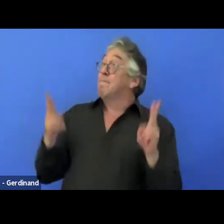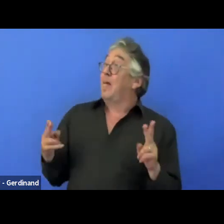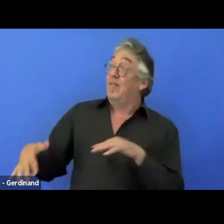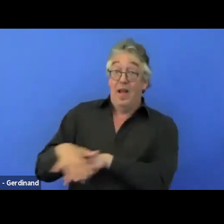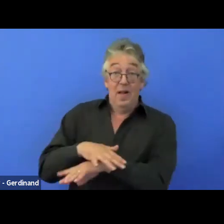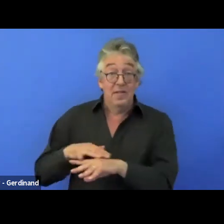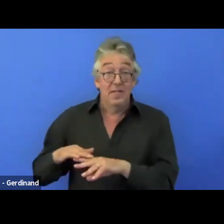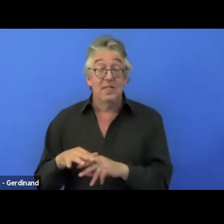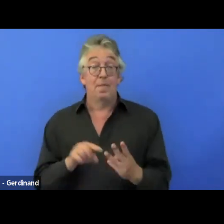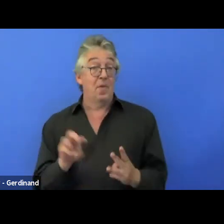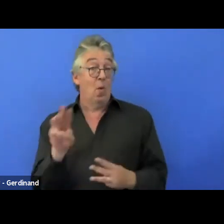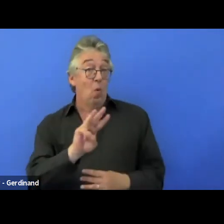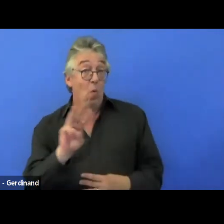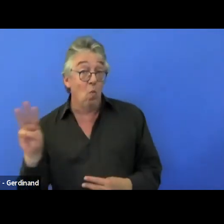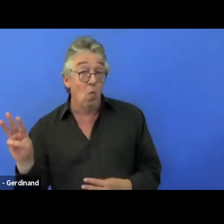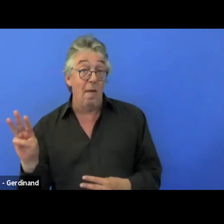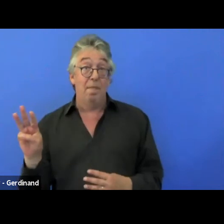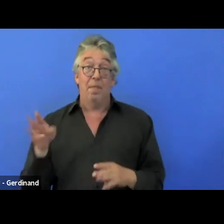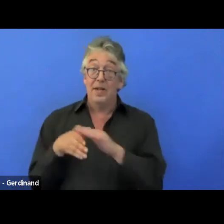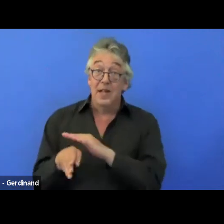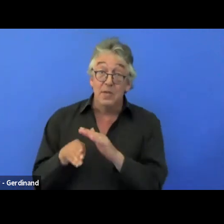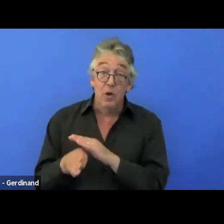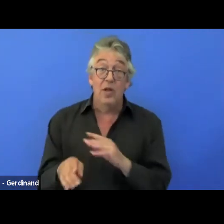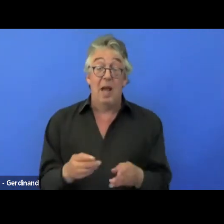to the websites, many ICT products and services,